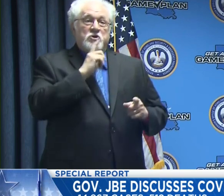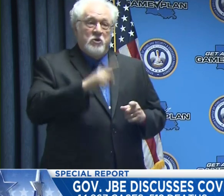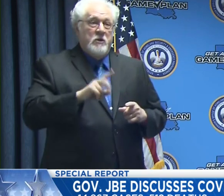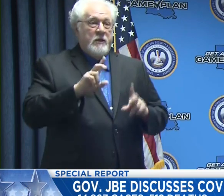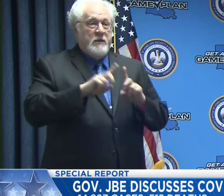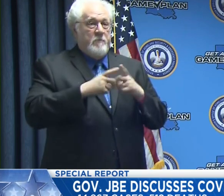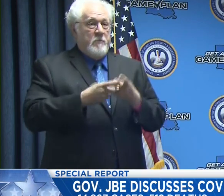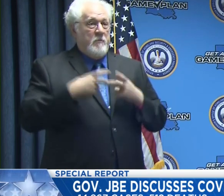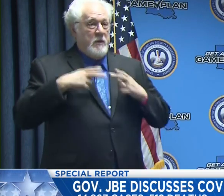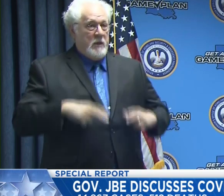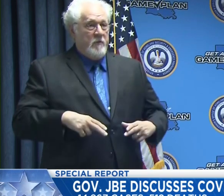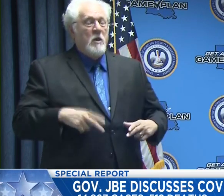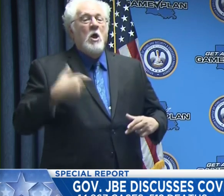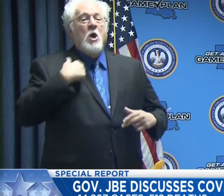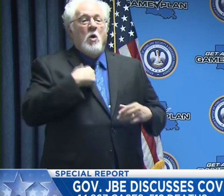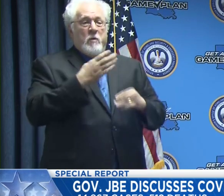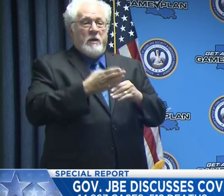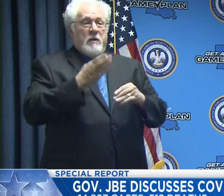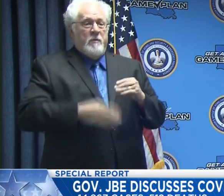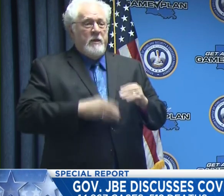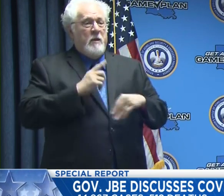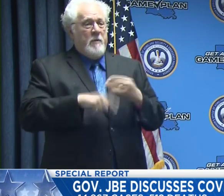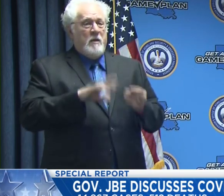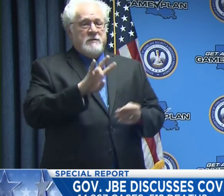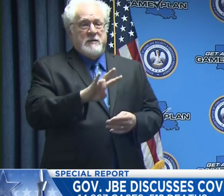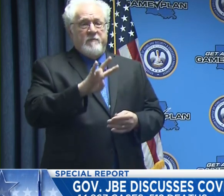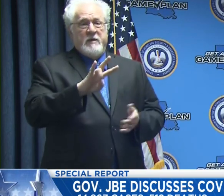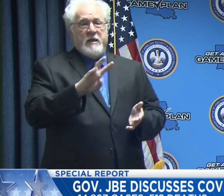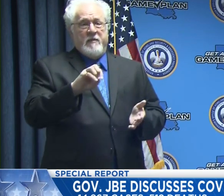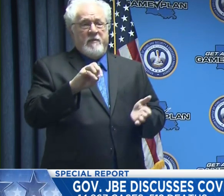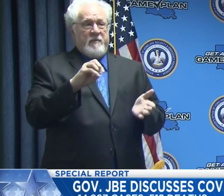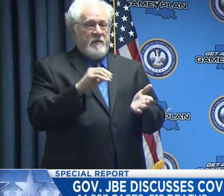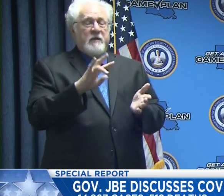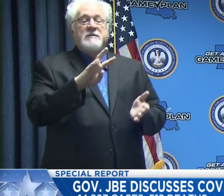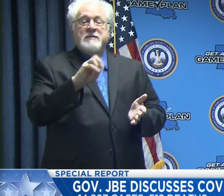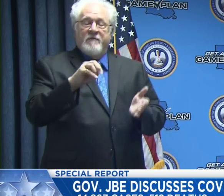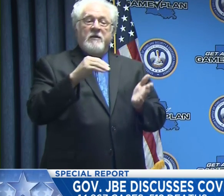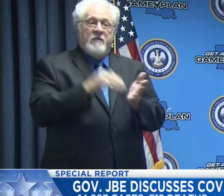BETTER IDEA OF WHAT YOU'RE DOING. I WANT TO THANK ALL THE PEOPLE